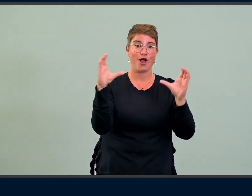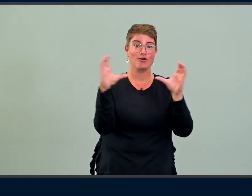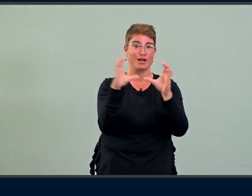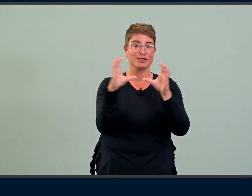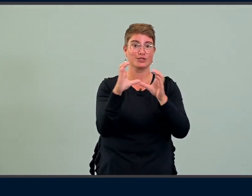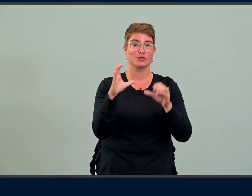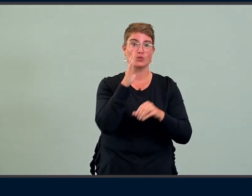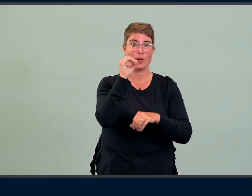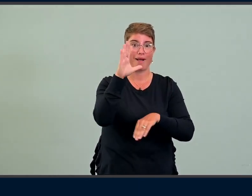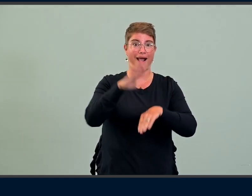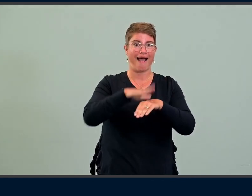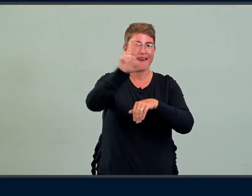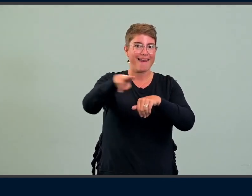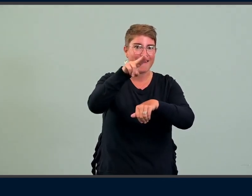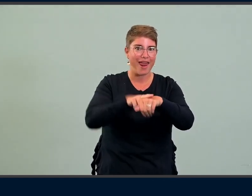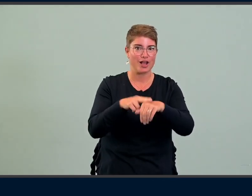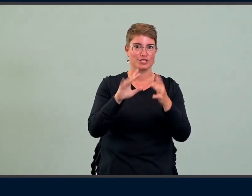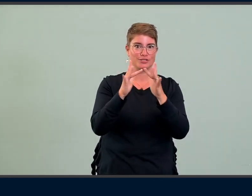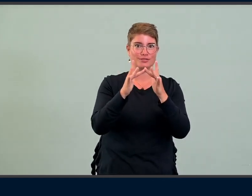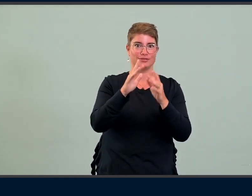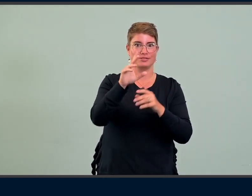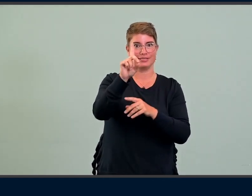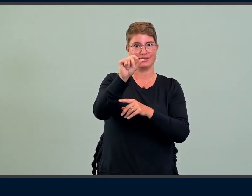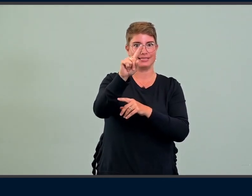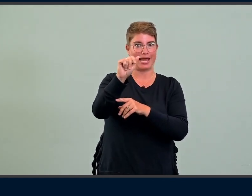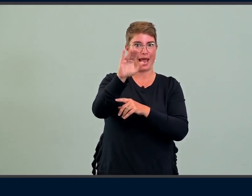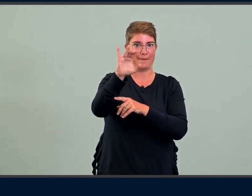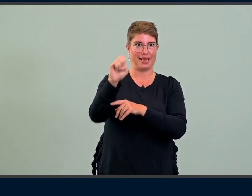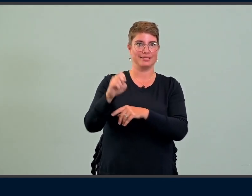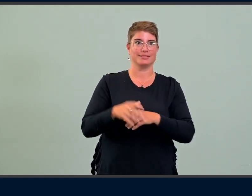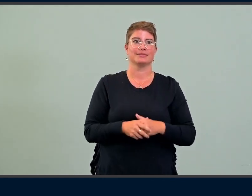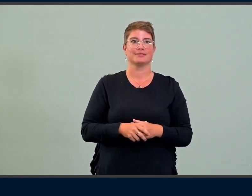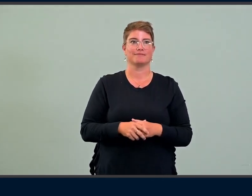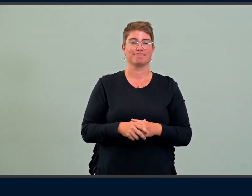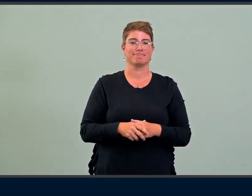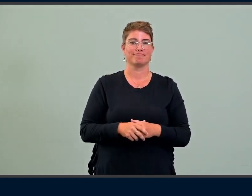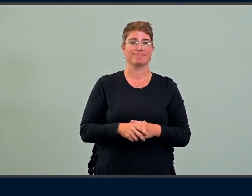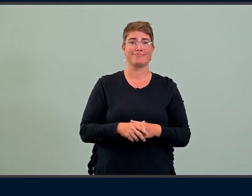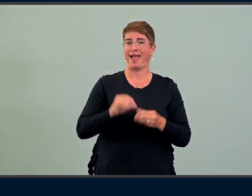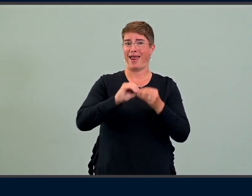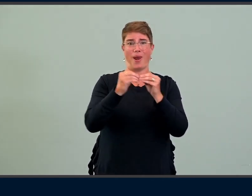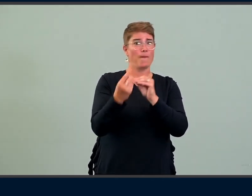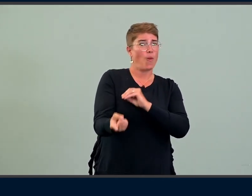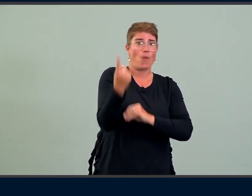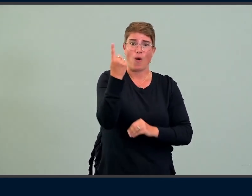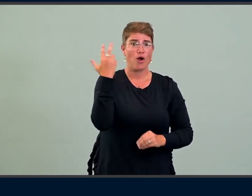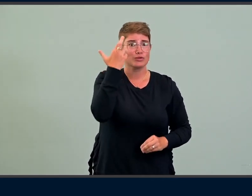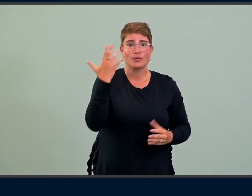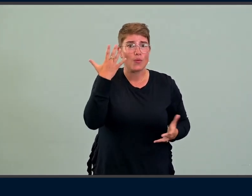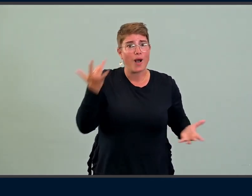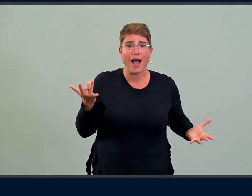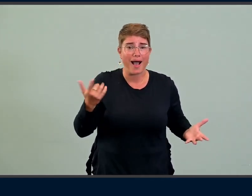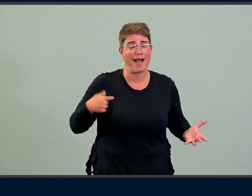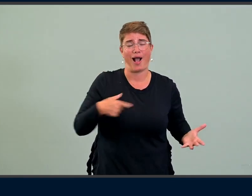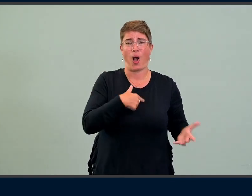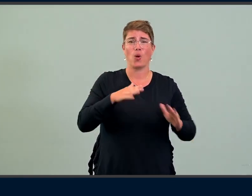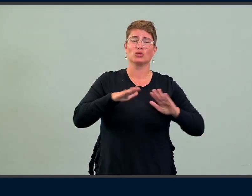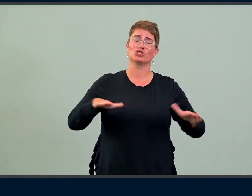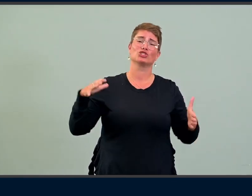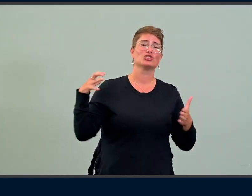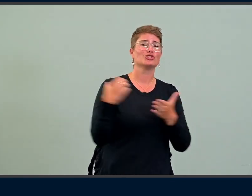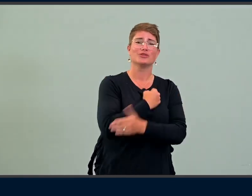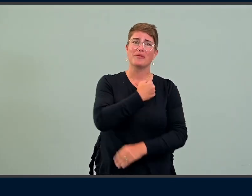reports. Your name and credentials will be on a national database. Really, the number